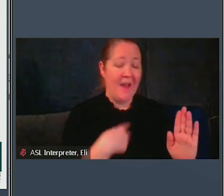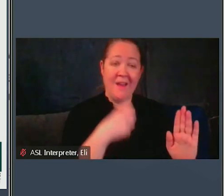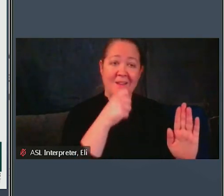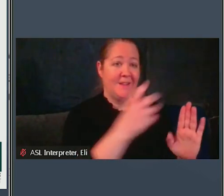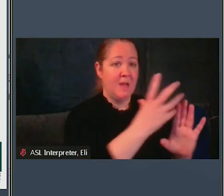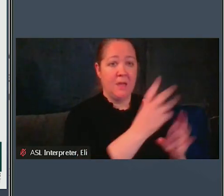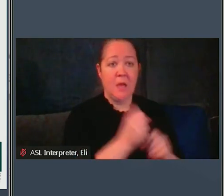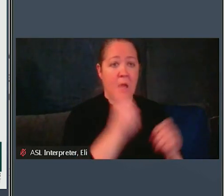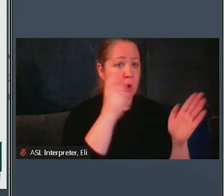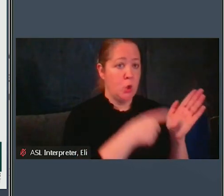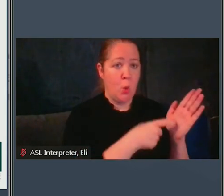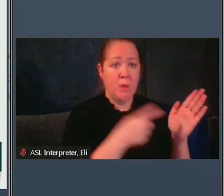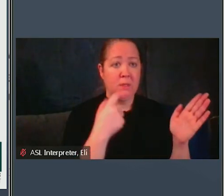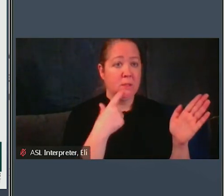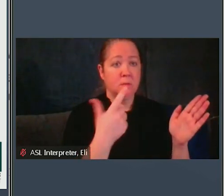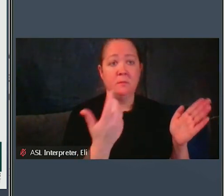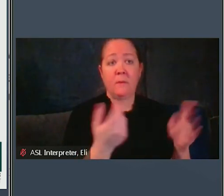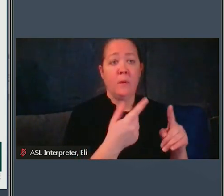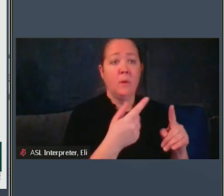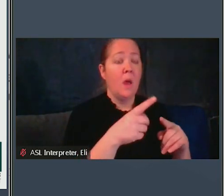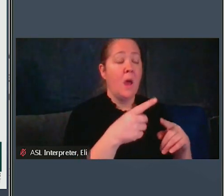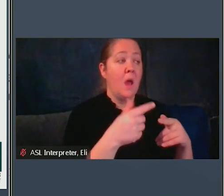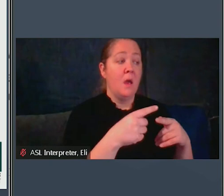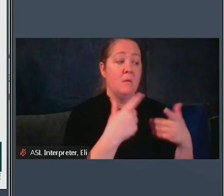And I've been here for over six years going on seven years.